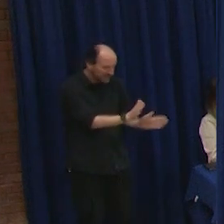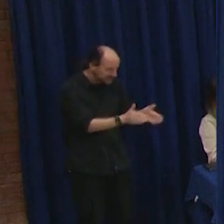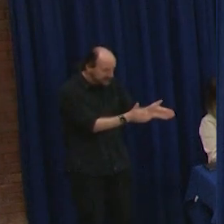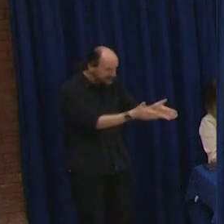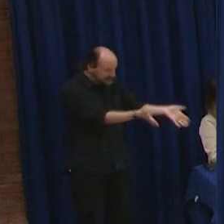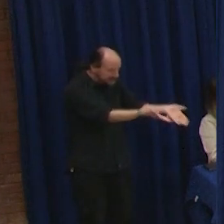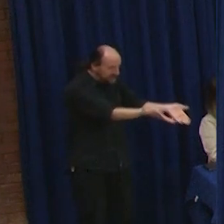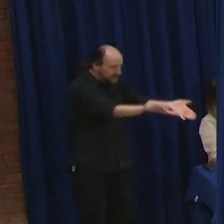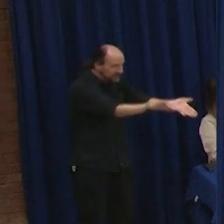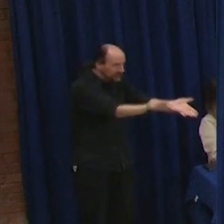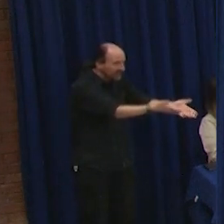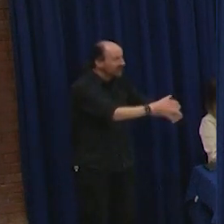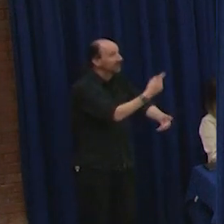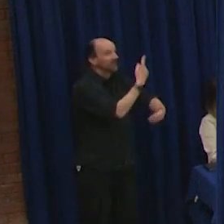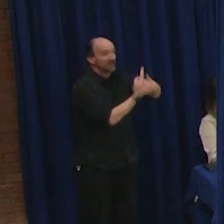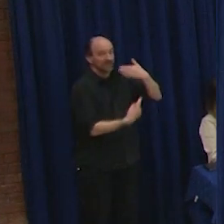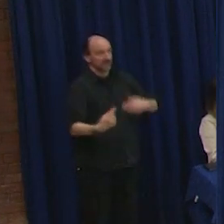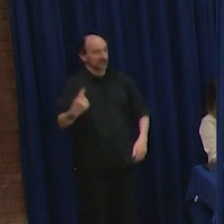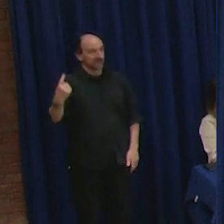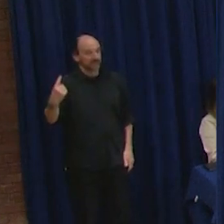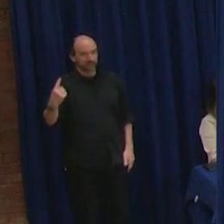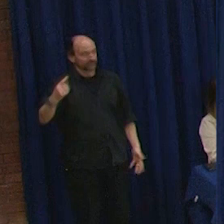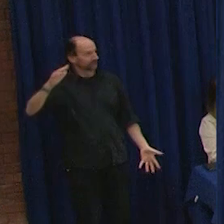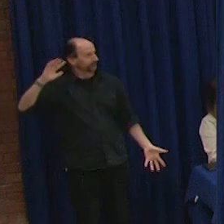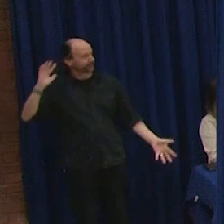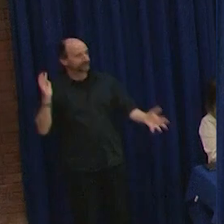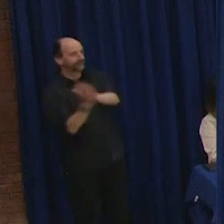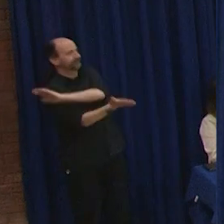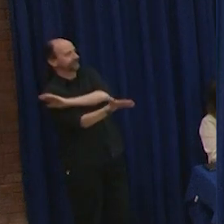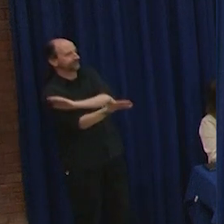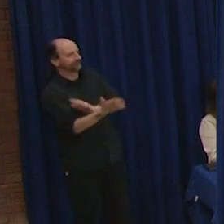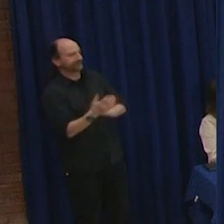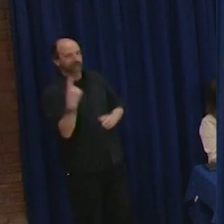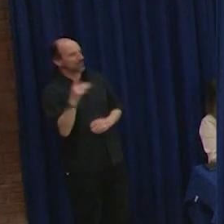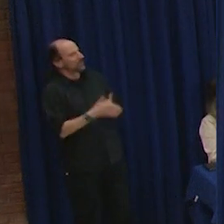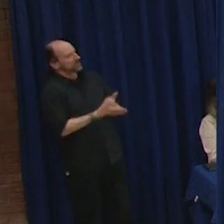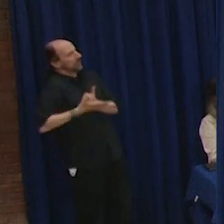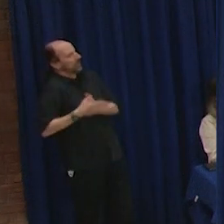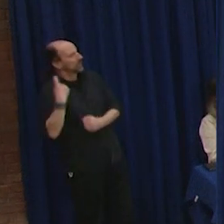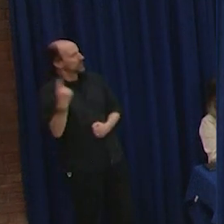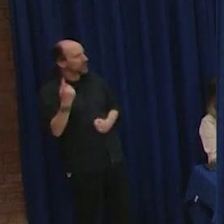capability to do the work but you've had all that scaffolding around you. So what's happening now,